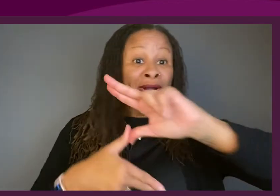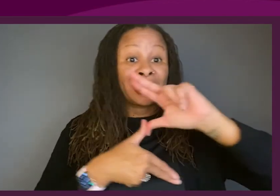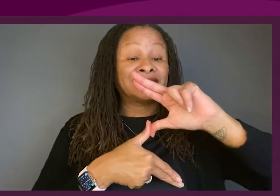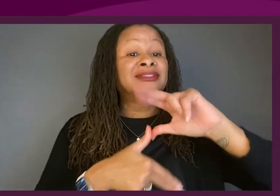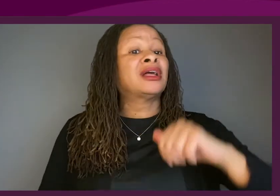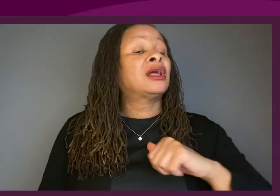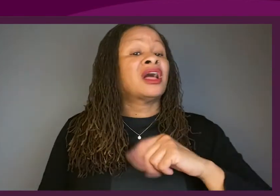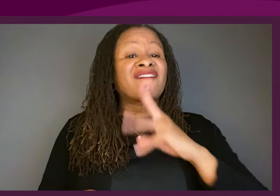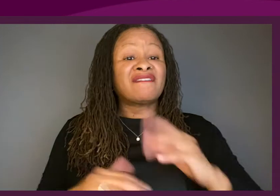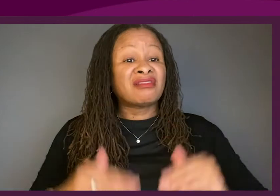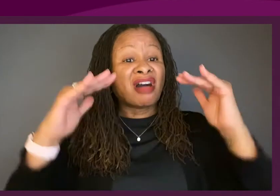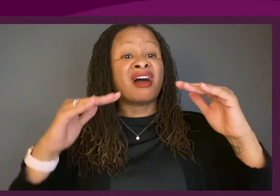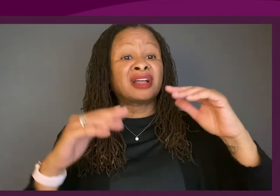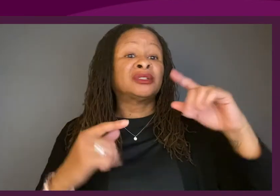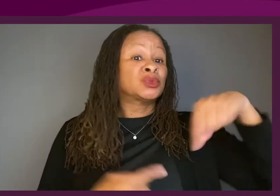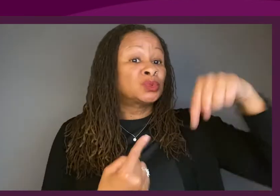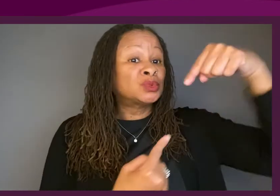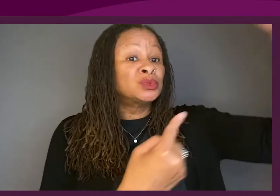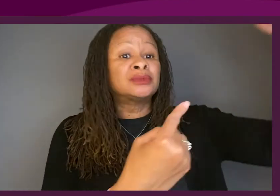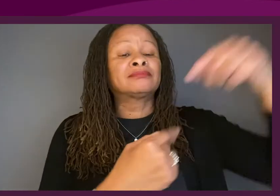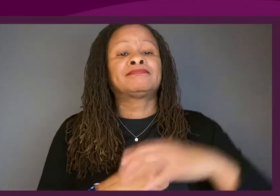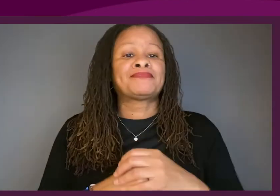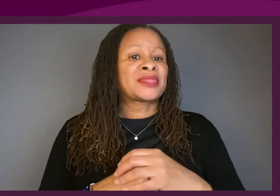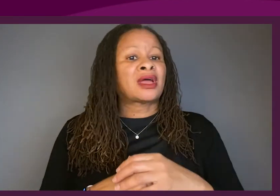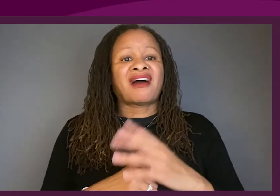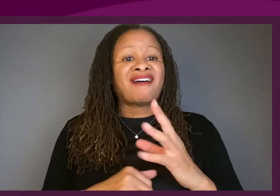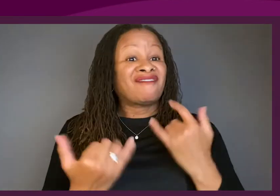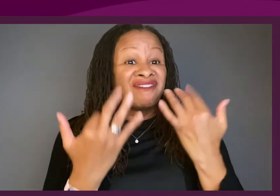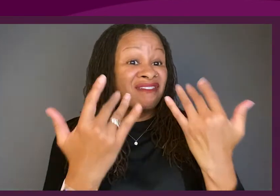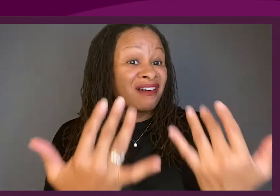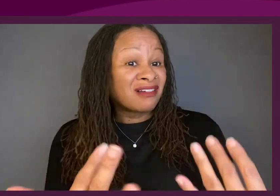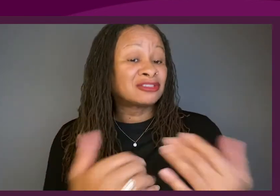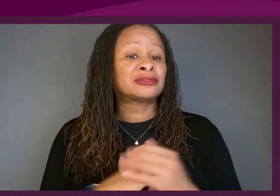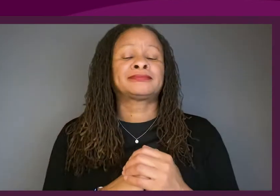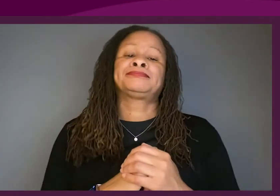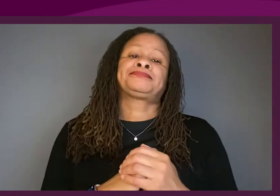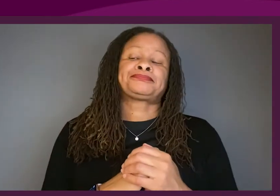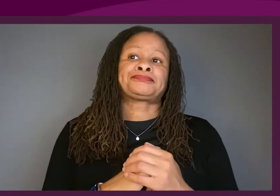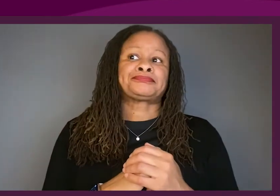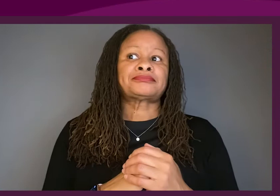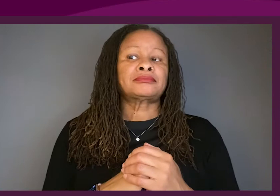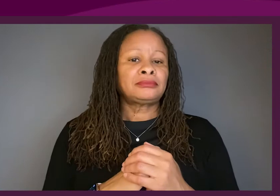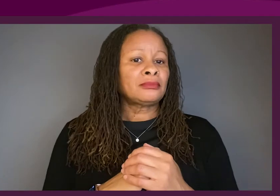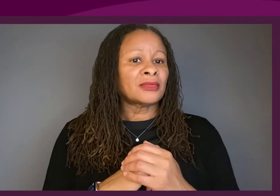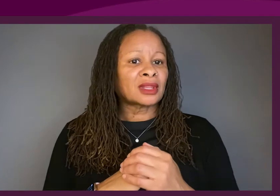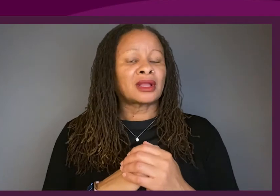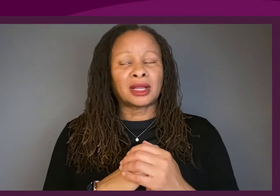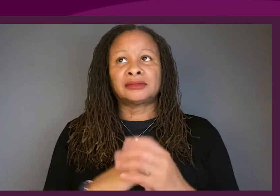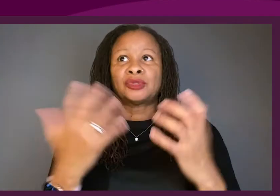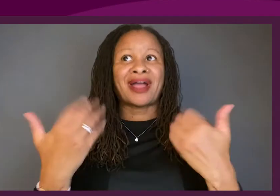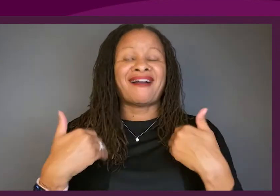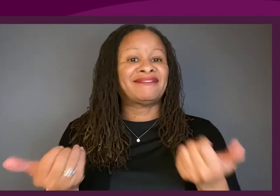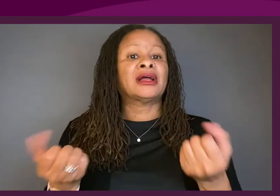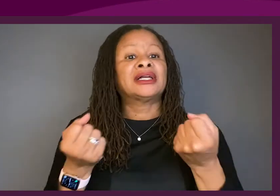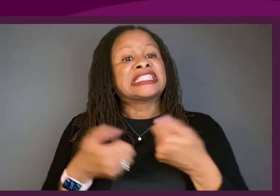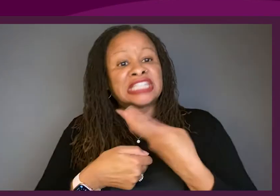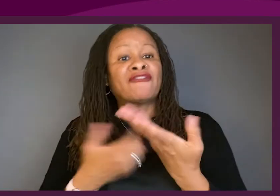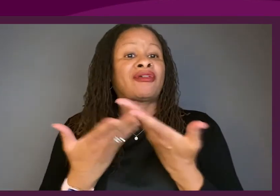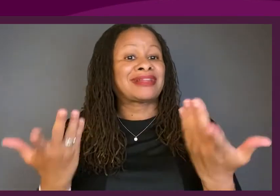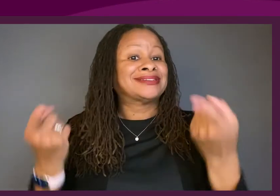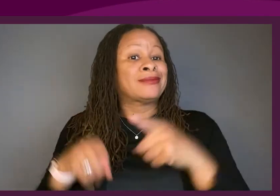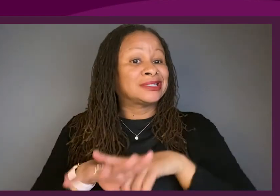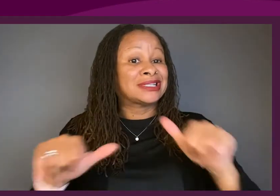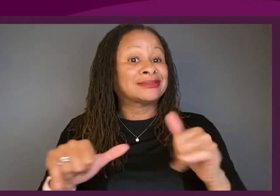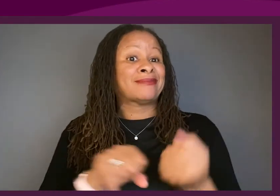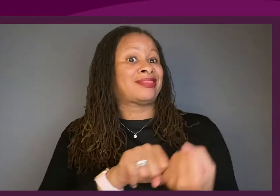There've been a number of concurrent disasters over the past year and the institutionalization